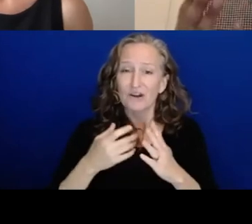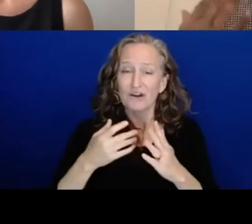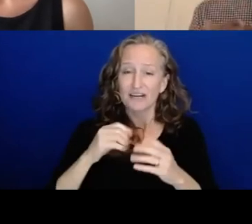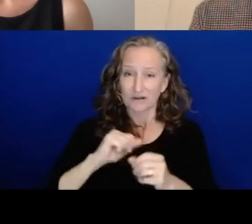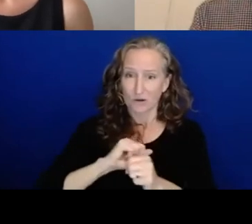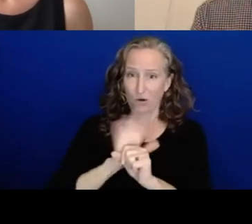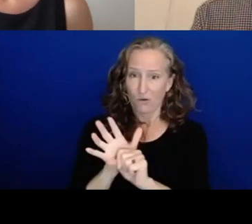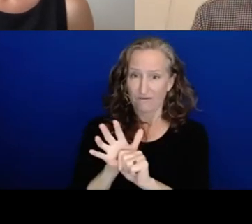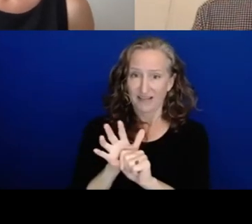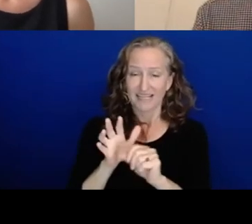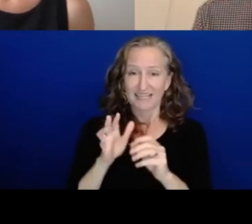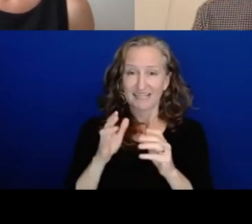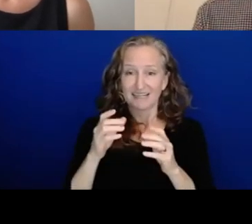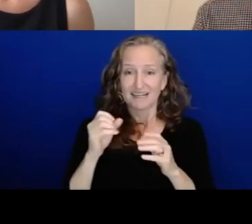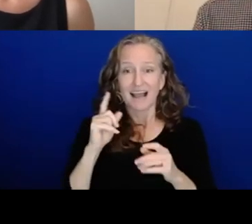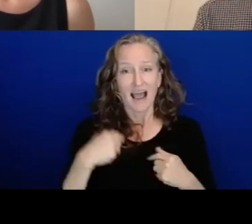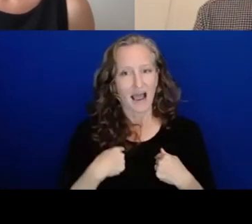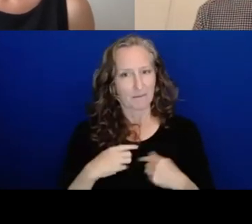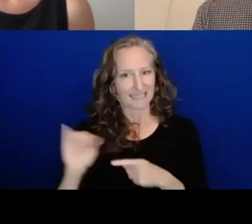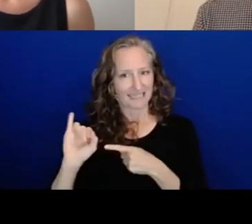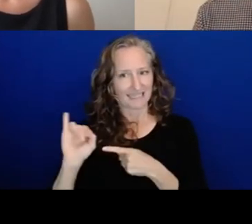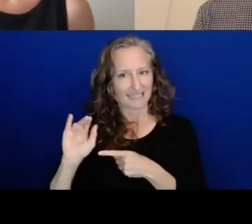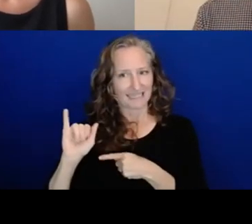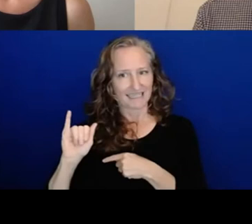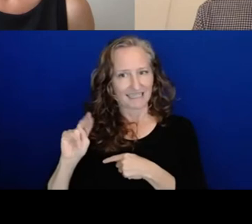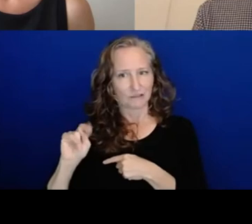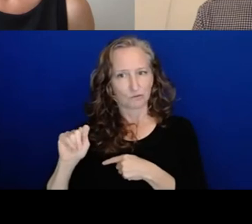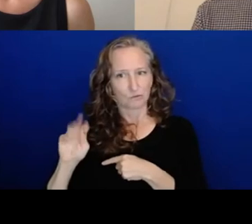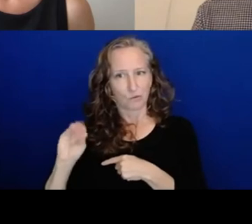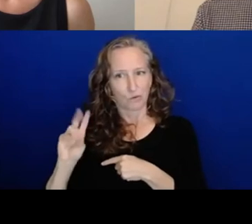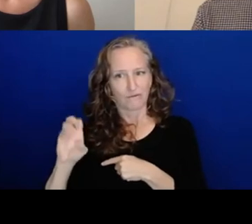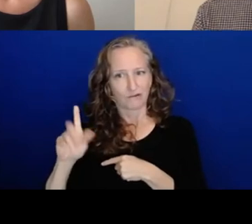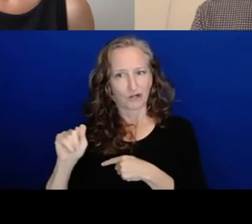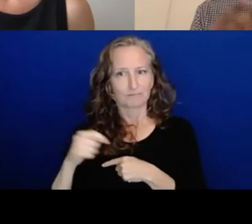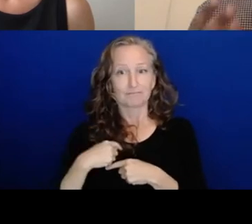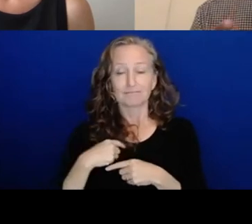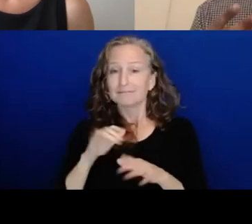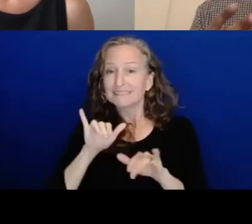the introvert in me was happy to be disconnected for a minute. And it's given me a lot of time